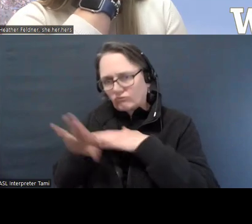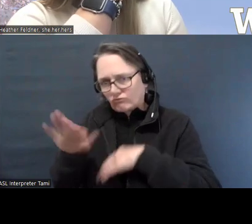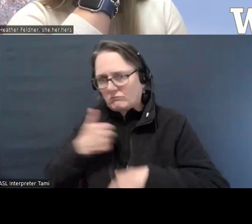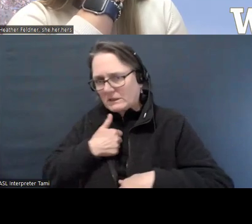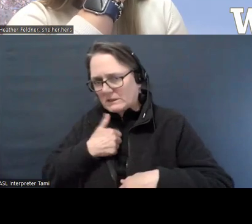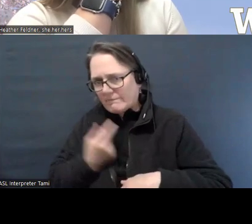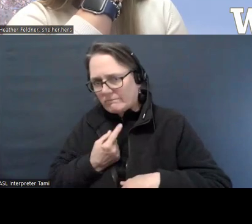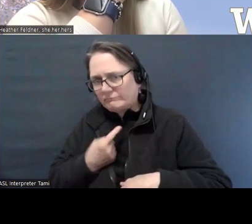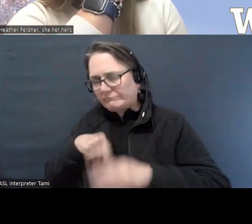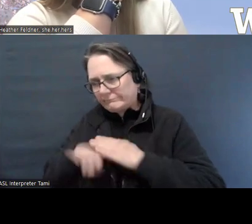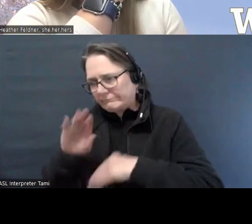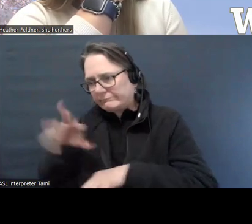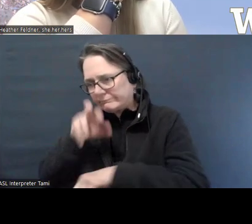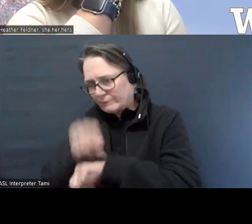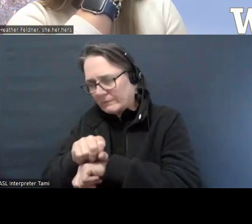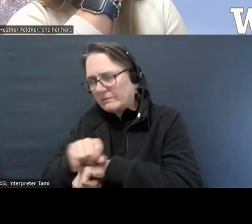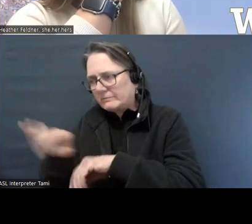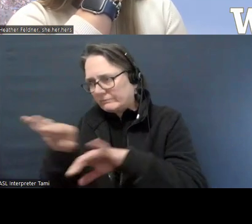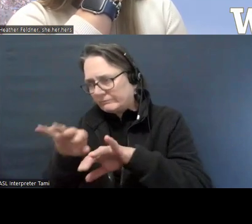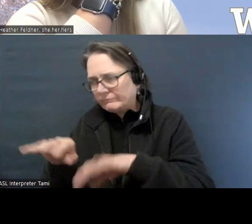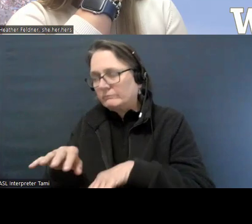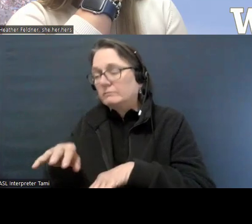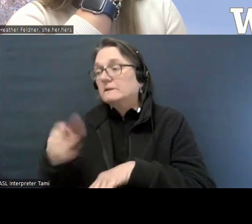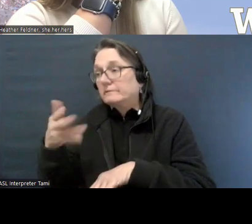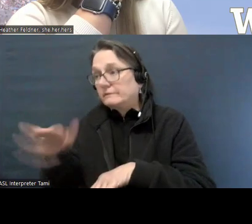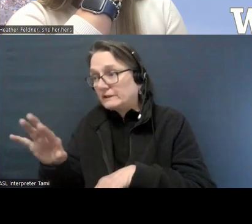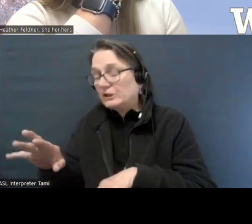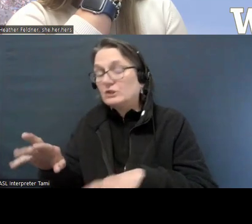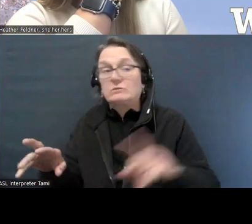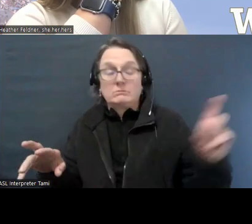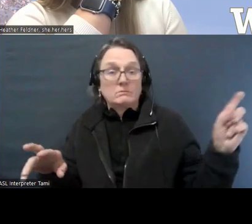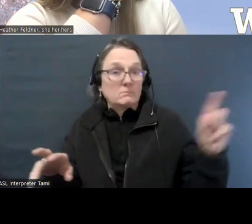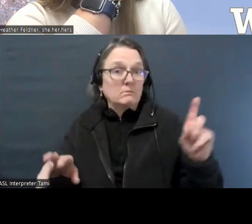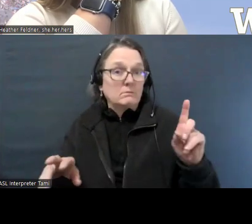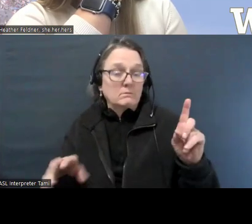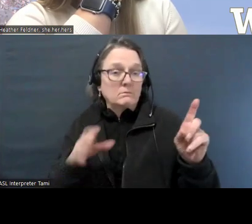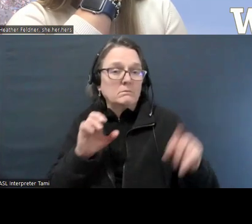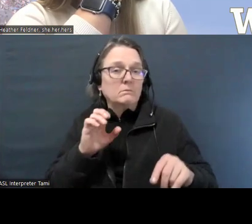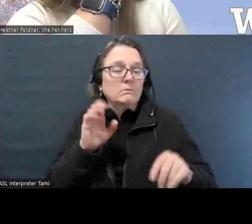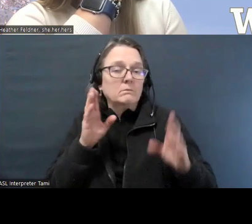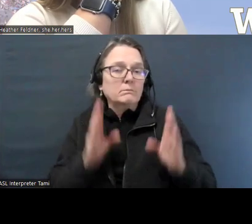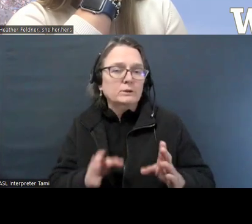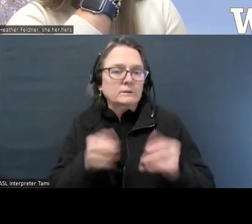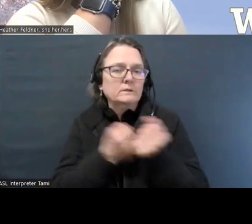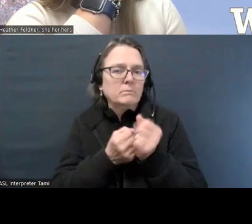So he explained to the security guard that, "Hey, I'm here to pick a blind person who is my friend."